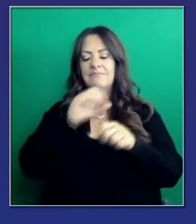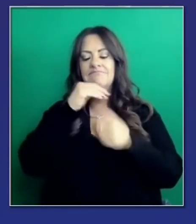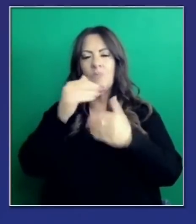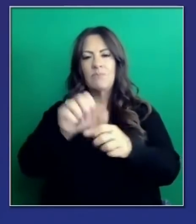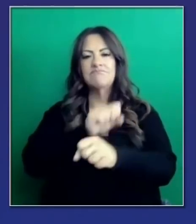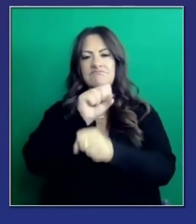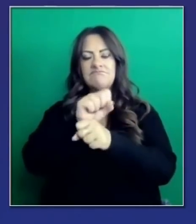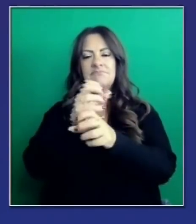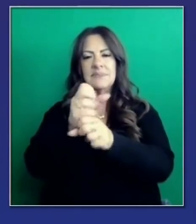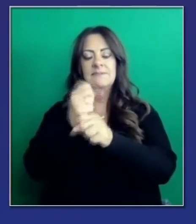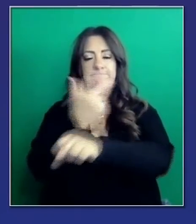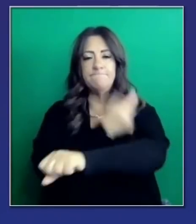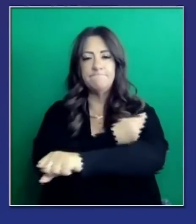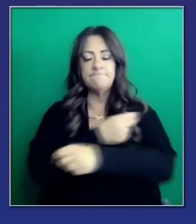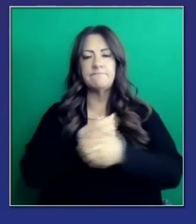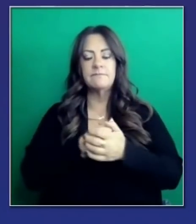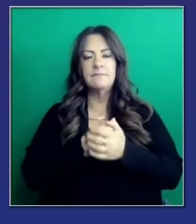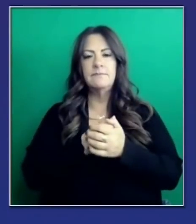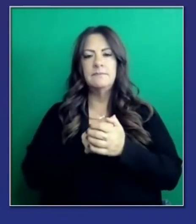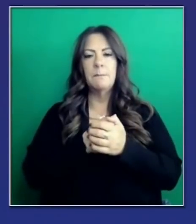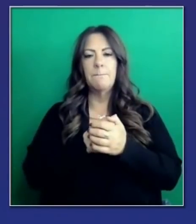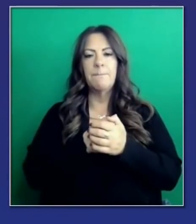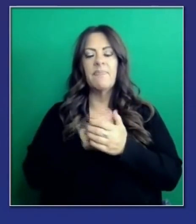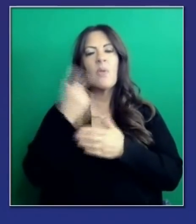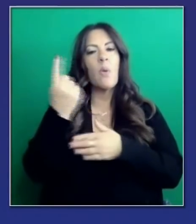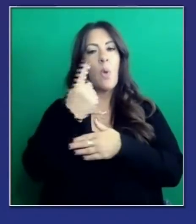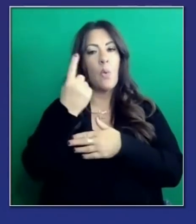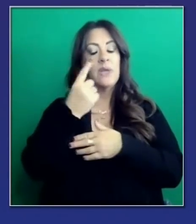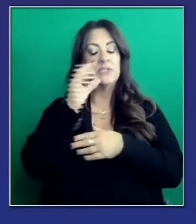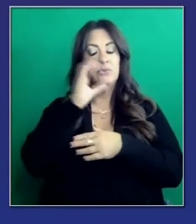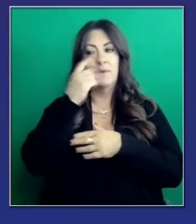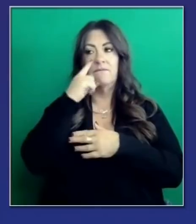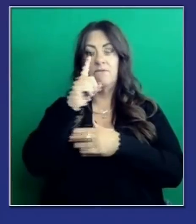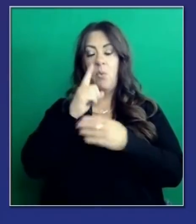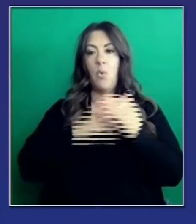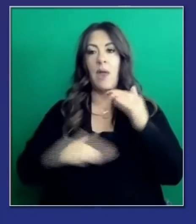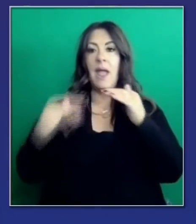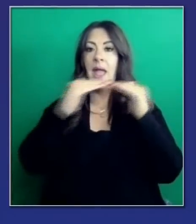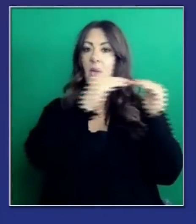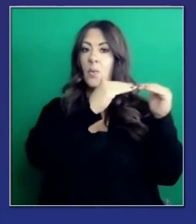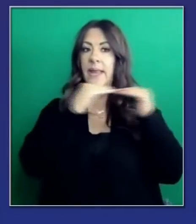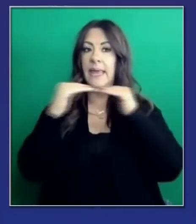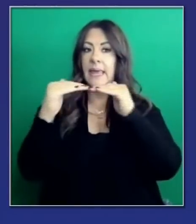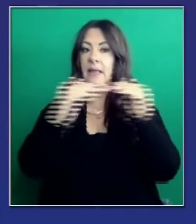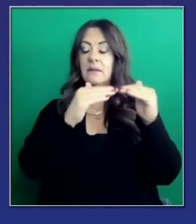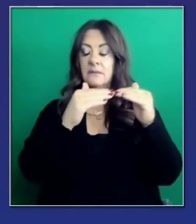ALLOW US TO SCALE UP MUCH MORE QUICKLY TO GET VACCINES TO IMPACTED COMMUNITIES MUCH MORE